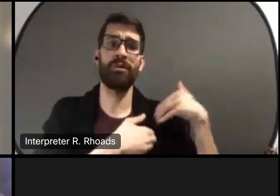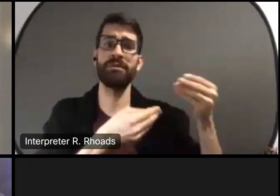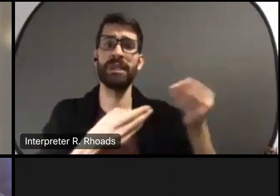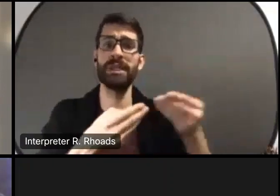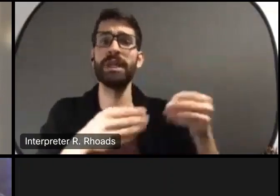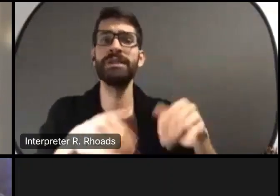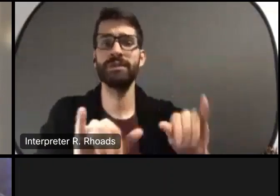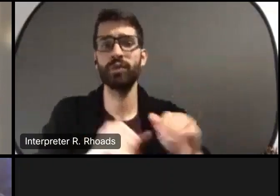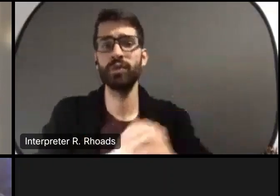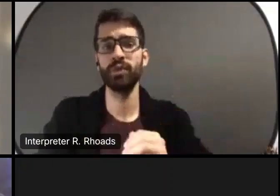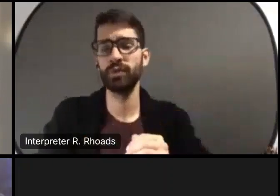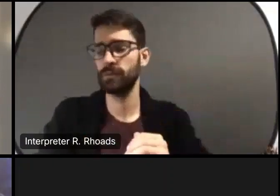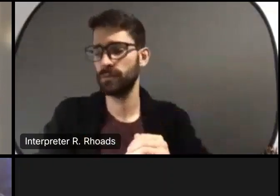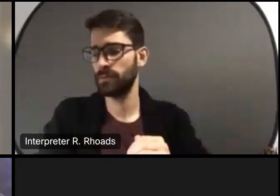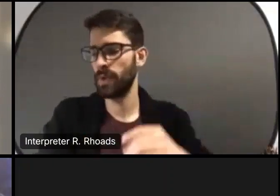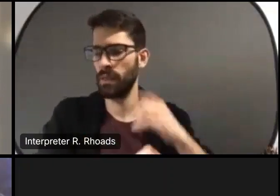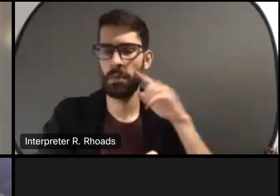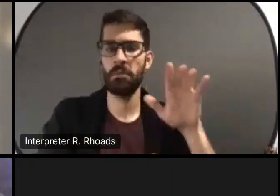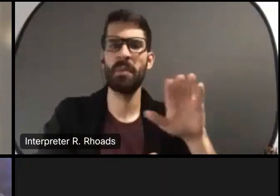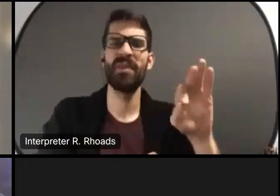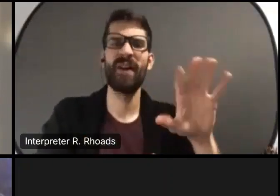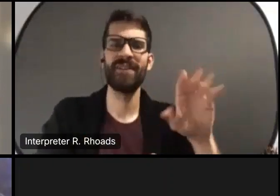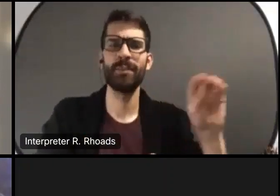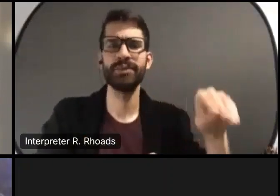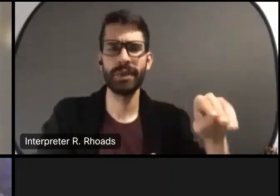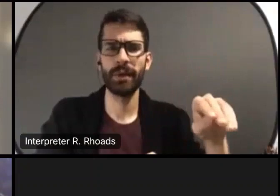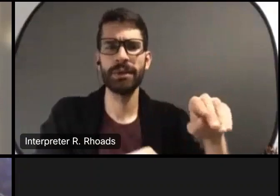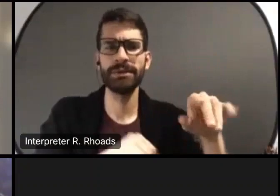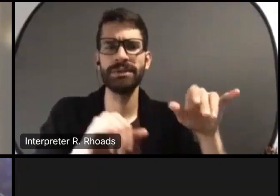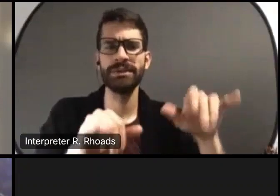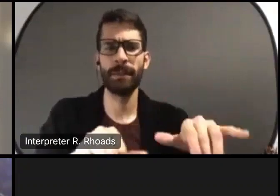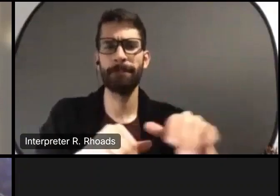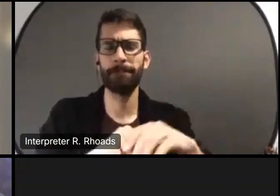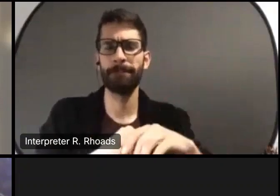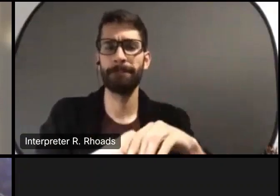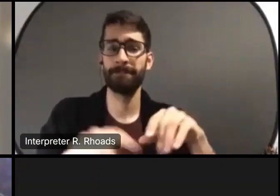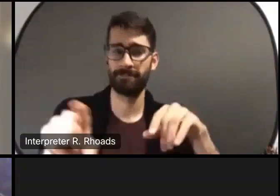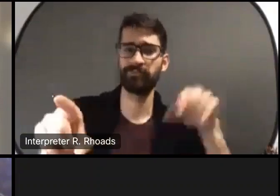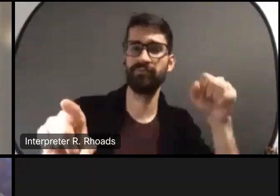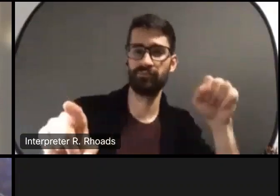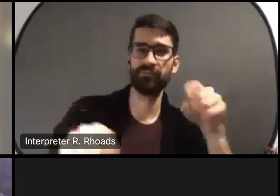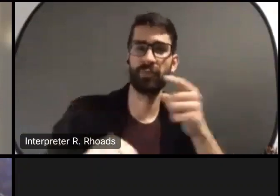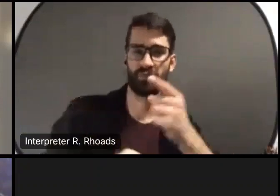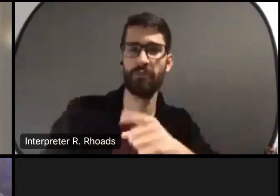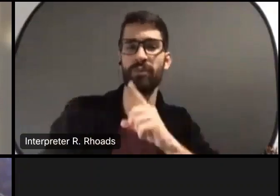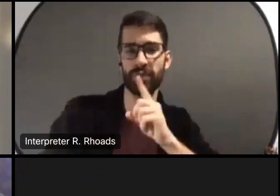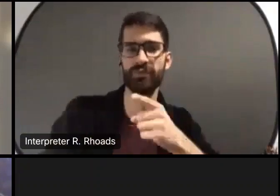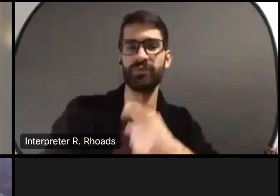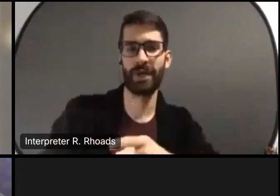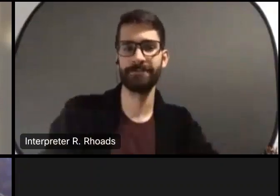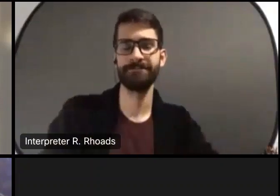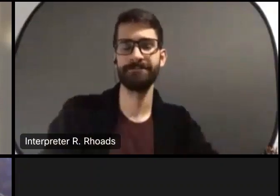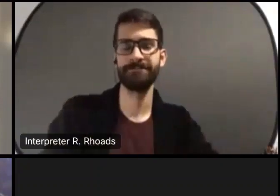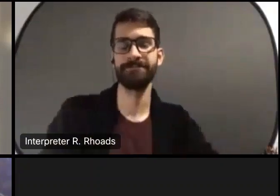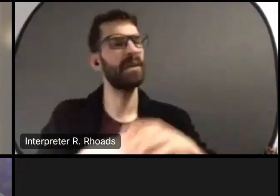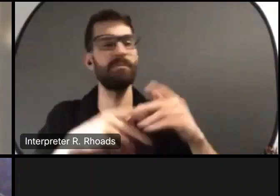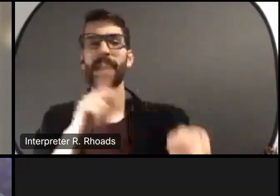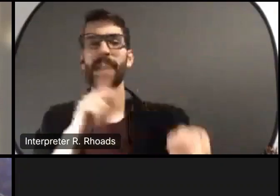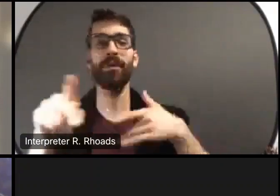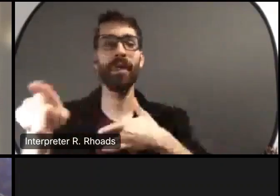think that we're going to see about 95% of them are the same. (Williams) Yeah (Boese) ... but, you know, people move on, it's the end of the year, and we just want to make